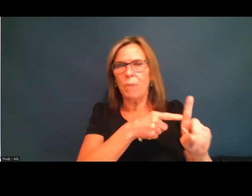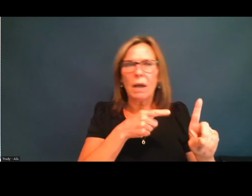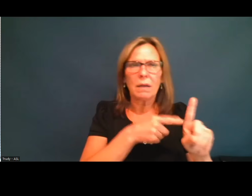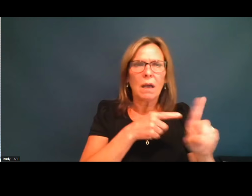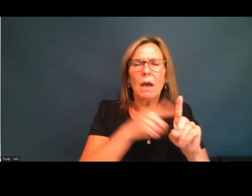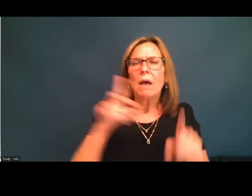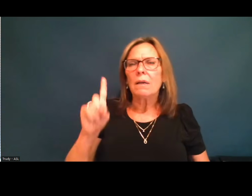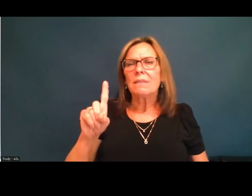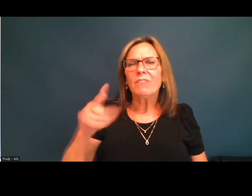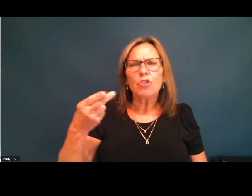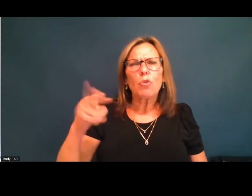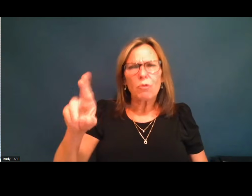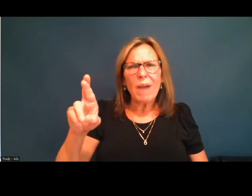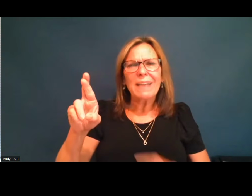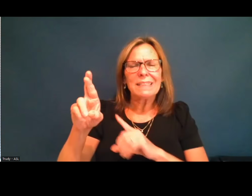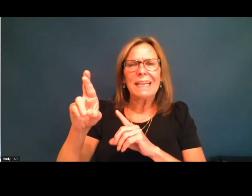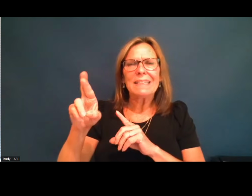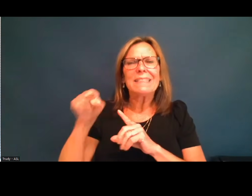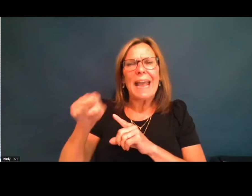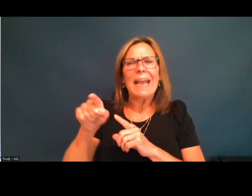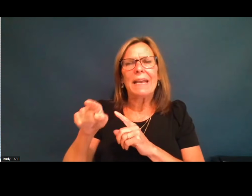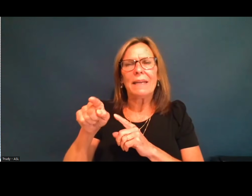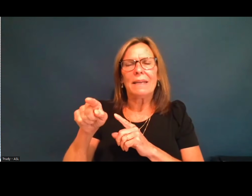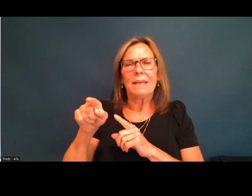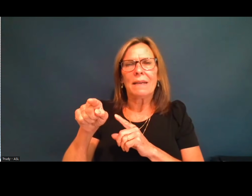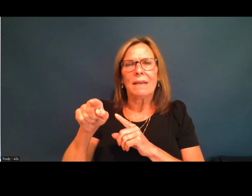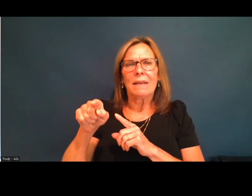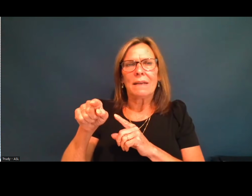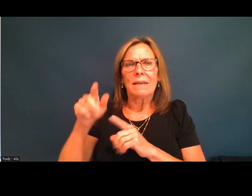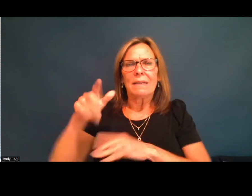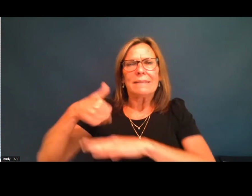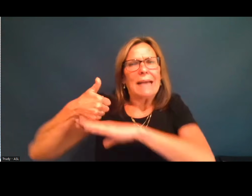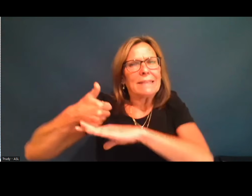UVisas, And what does that mean? It means if somebody is